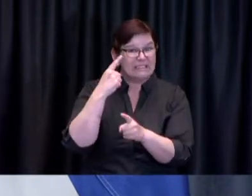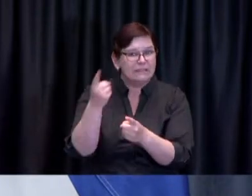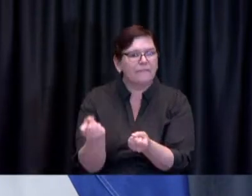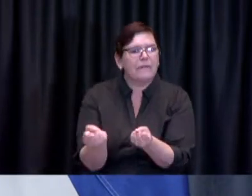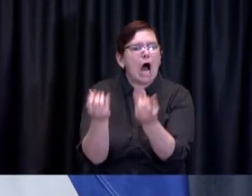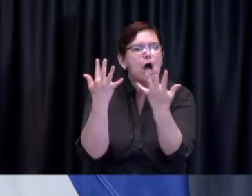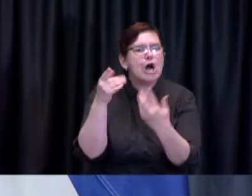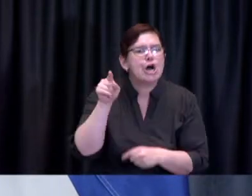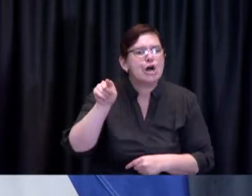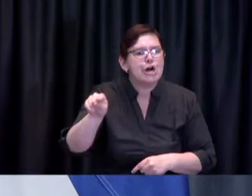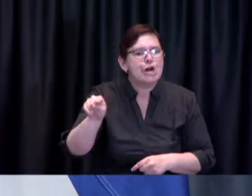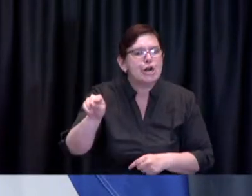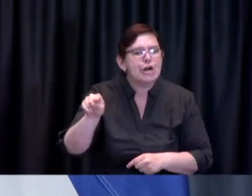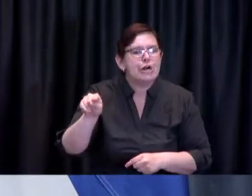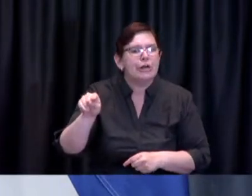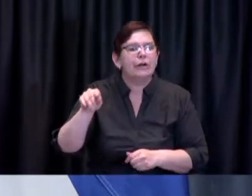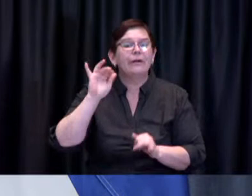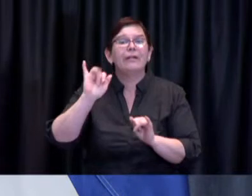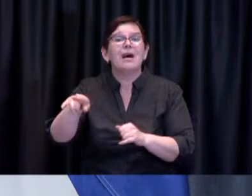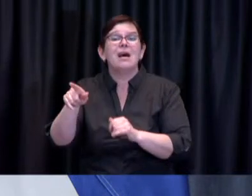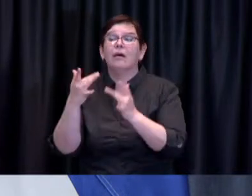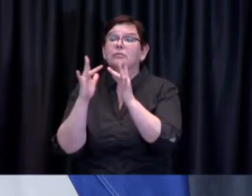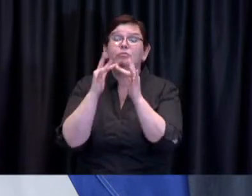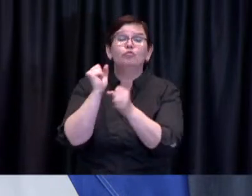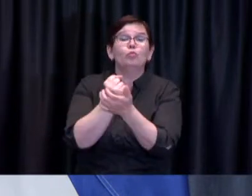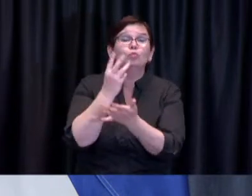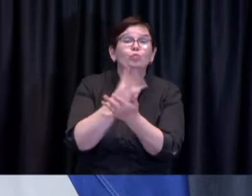outreach workers happened to be there in the night was a man rescued from a tent